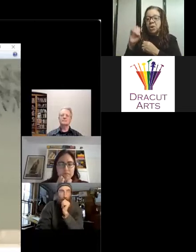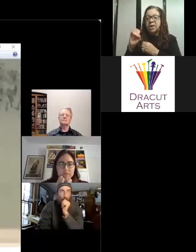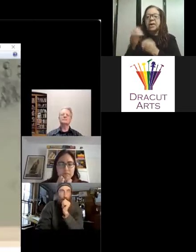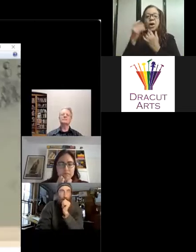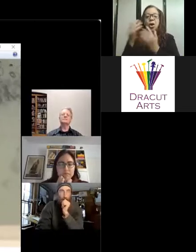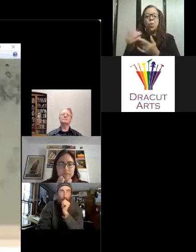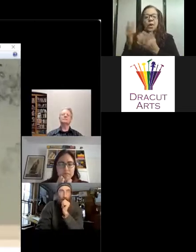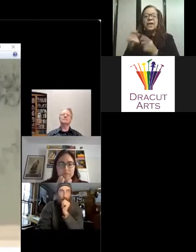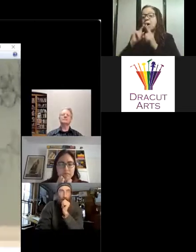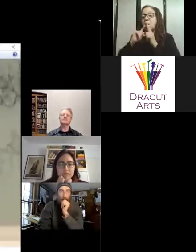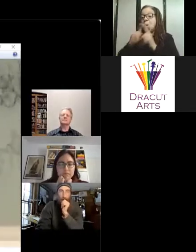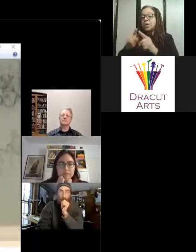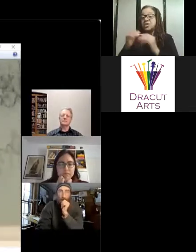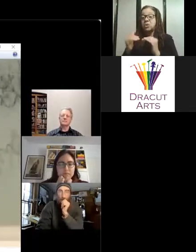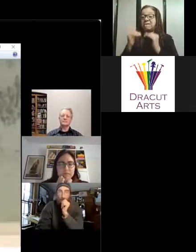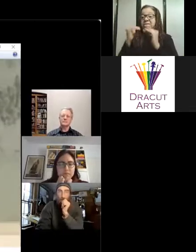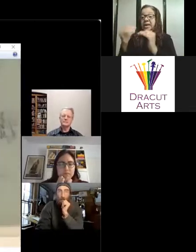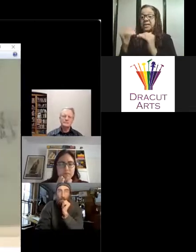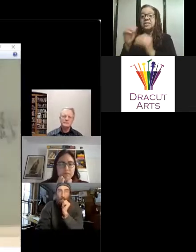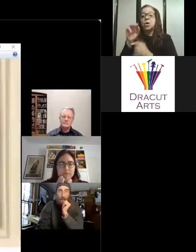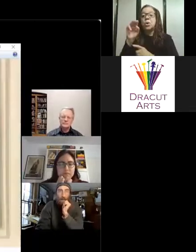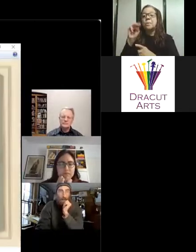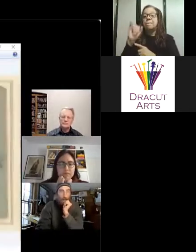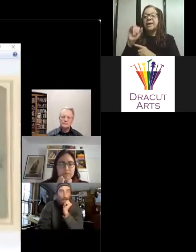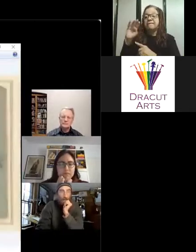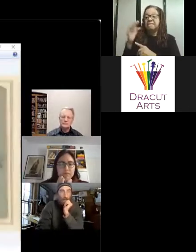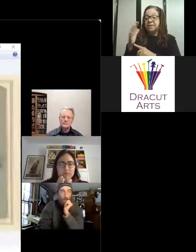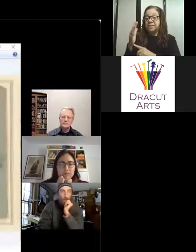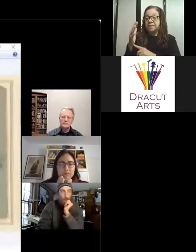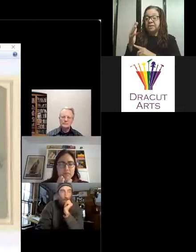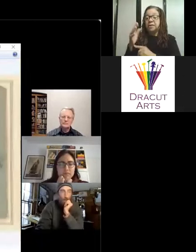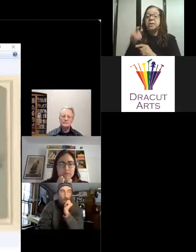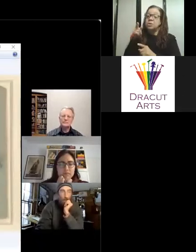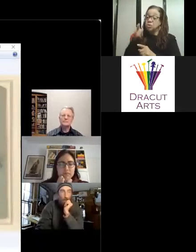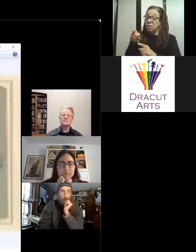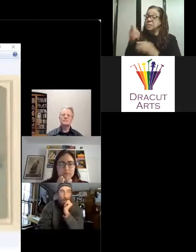And this he did on the 5th of May, so he was there right near Freeman Colby, um,